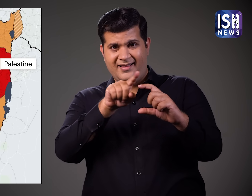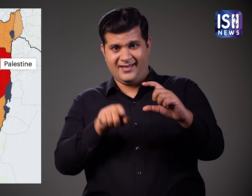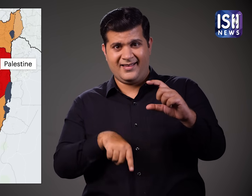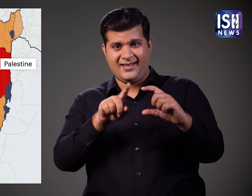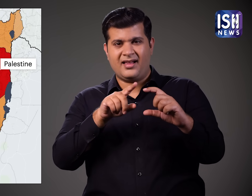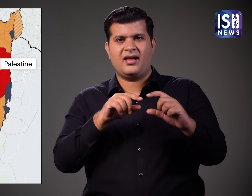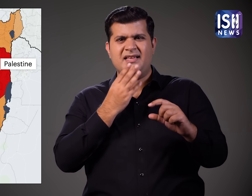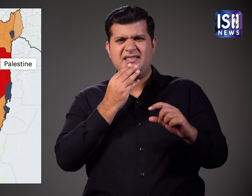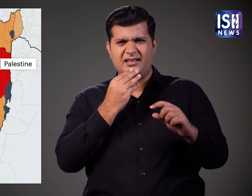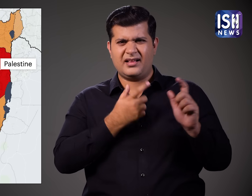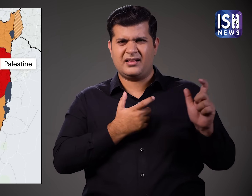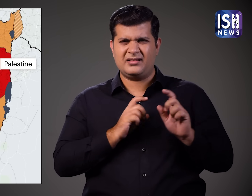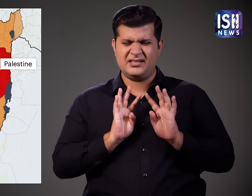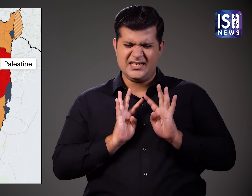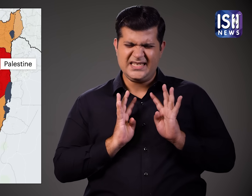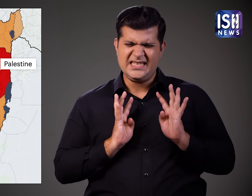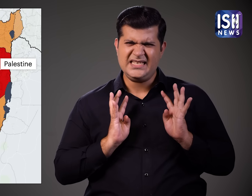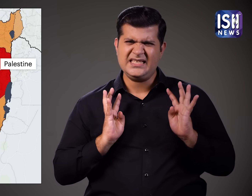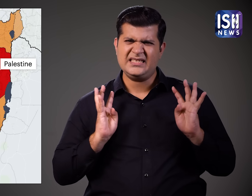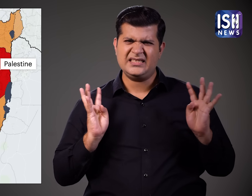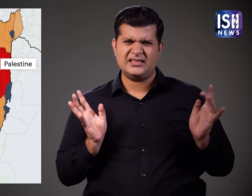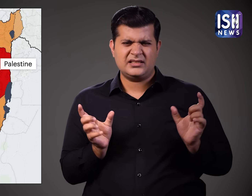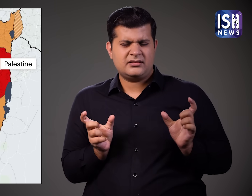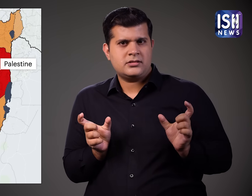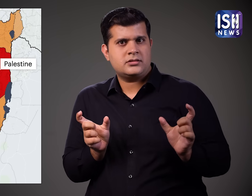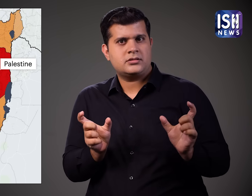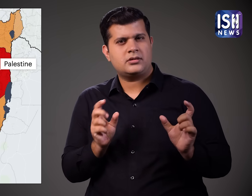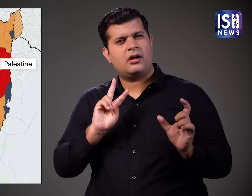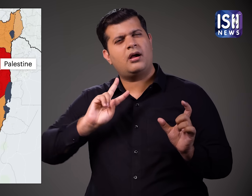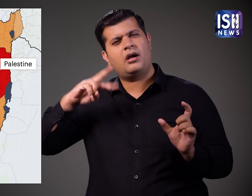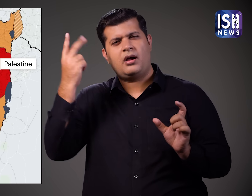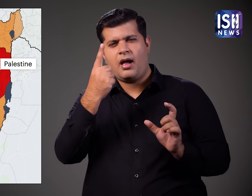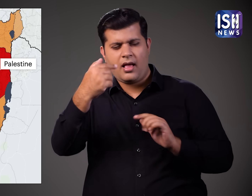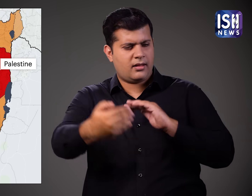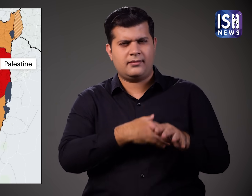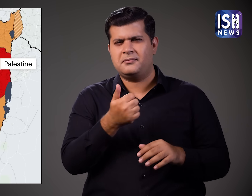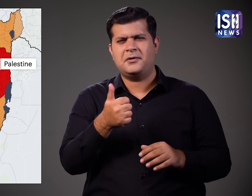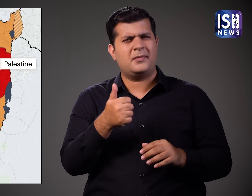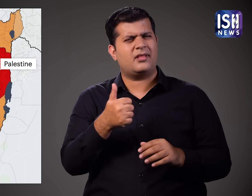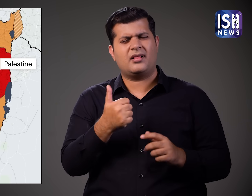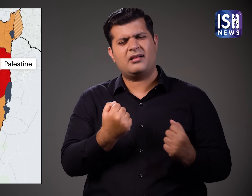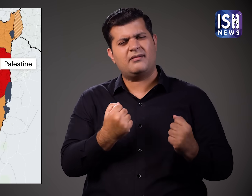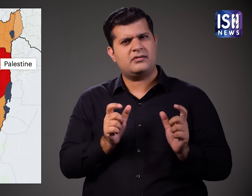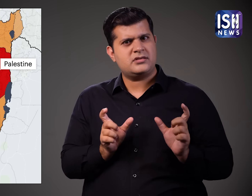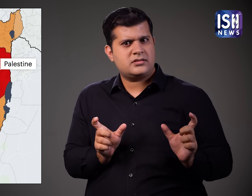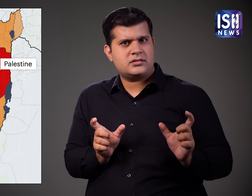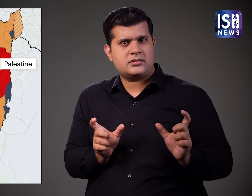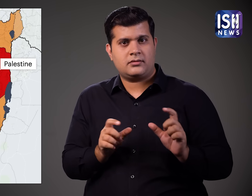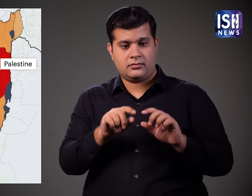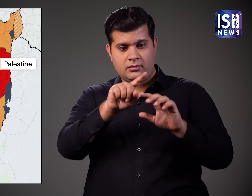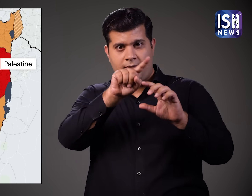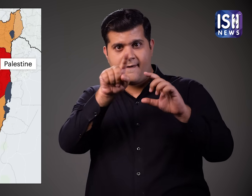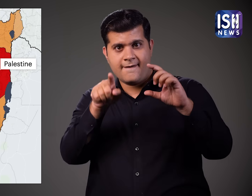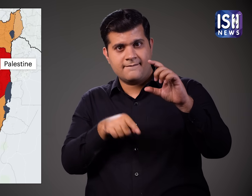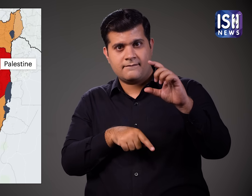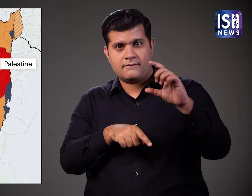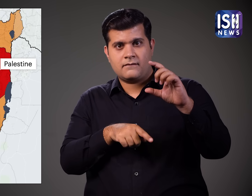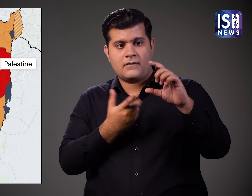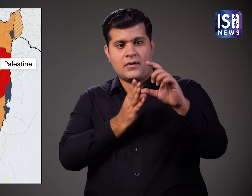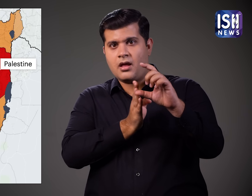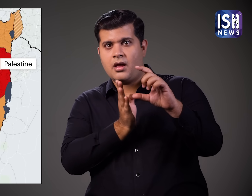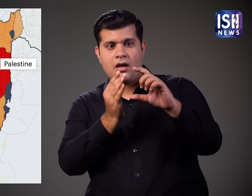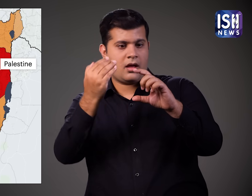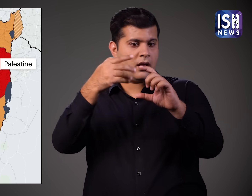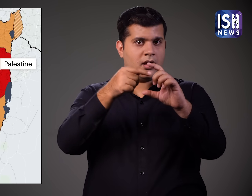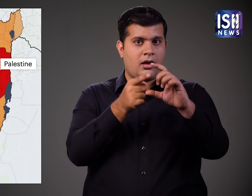Israeli army has put the entire border under seige barring the exit of the Palestinians.